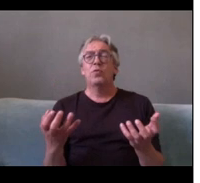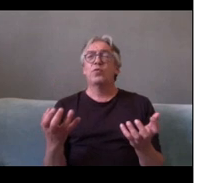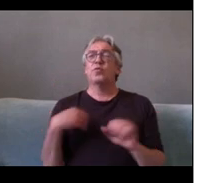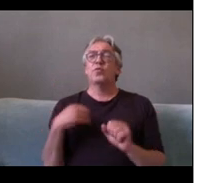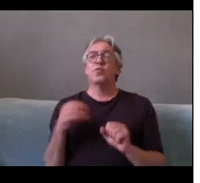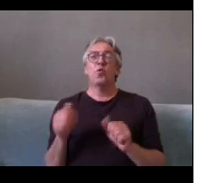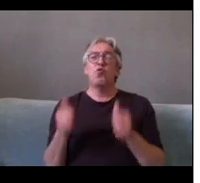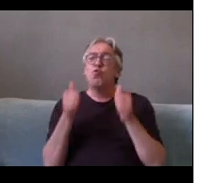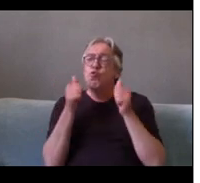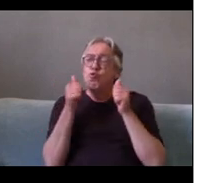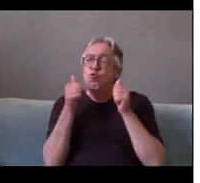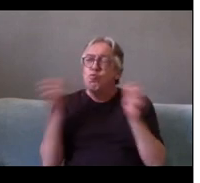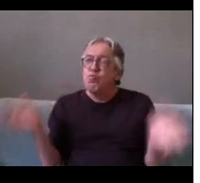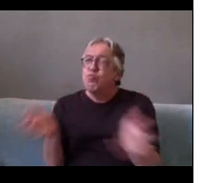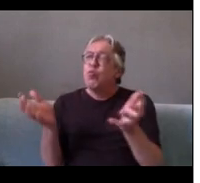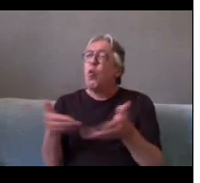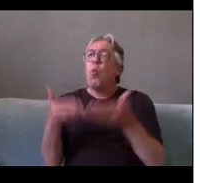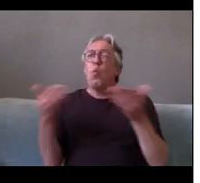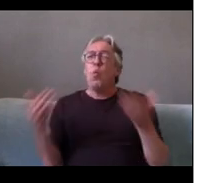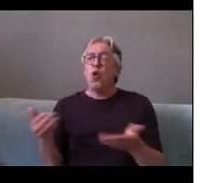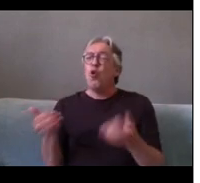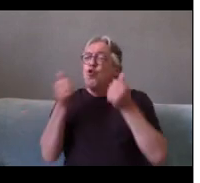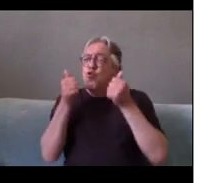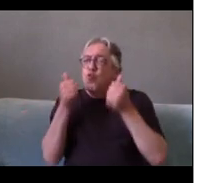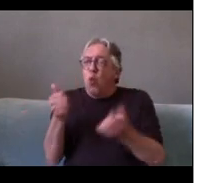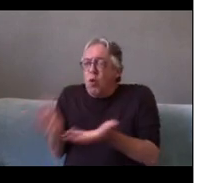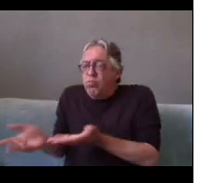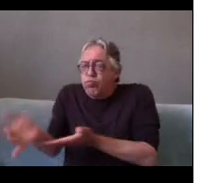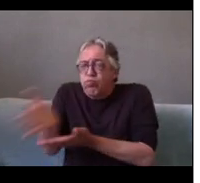And very broadly, i2i does this in two ways.